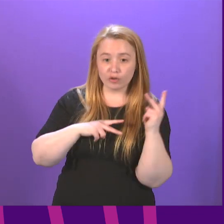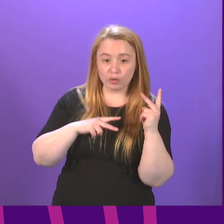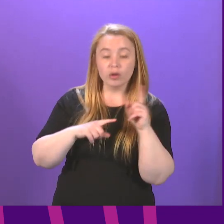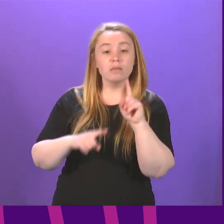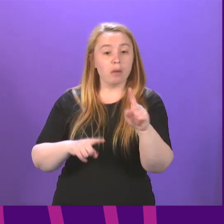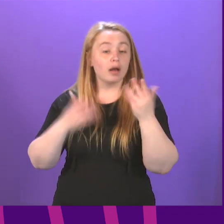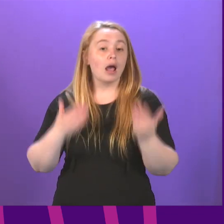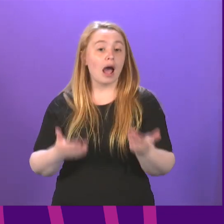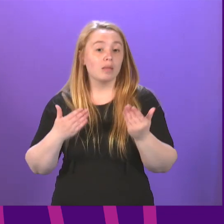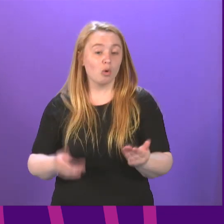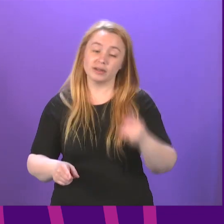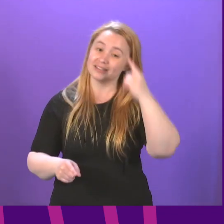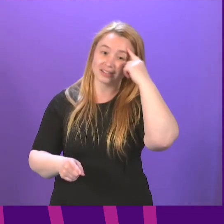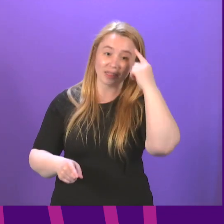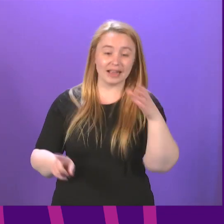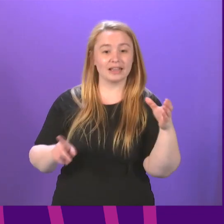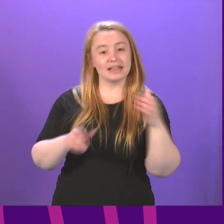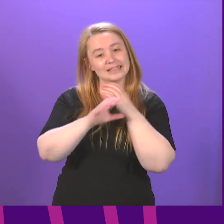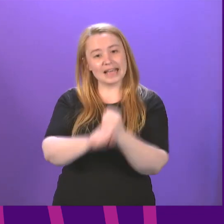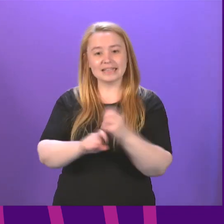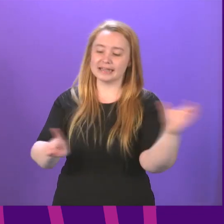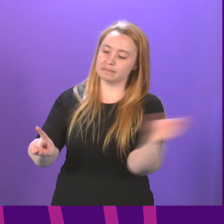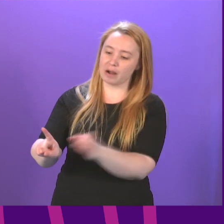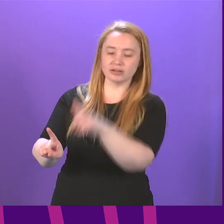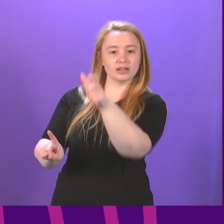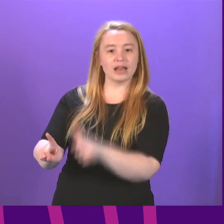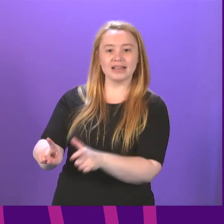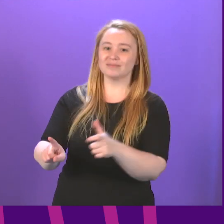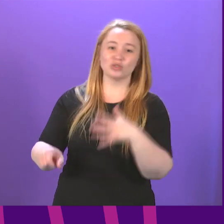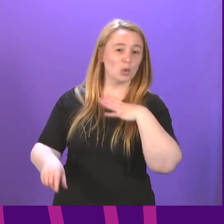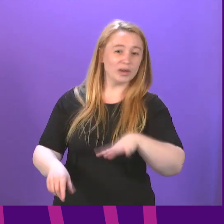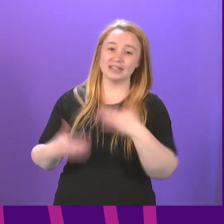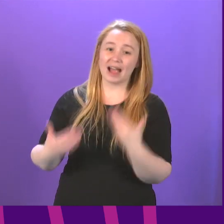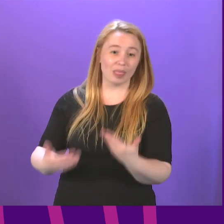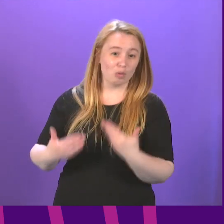SEPA does not consider that a dedicated site agent is a necessary or appropriate response.